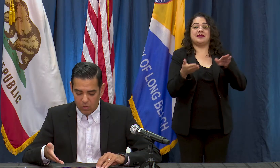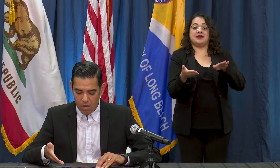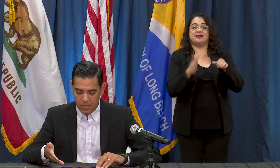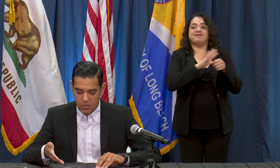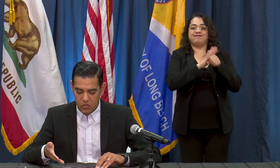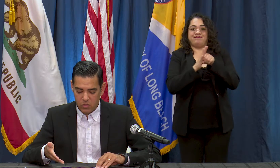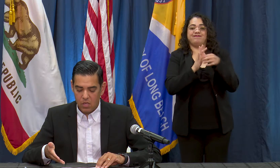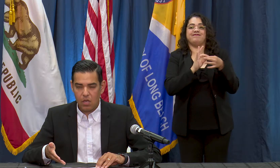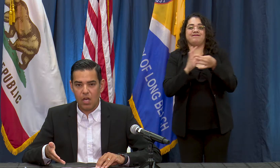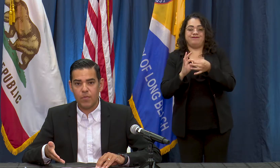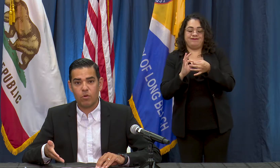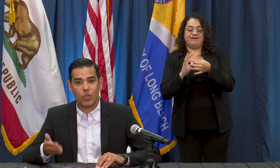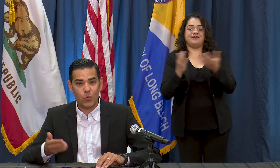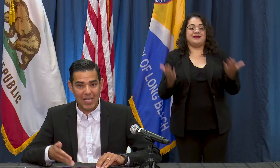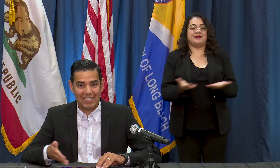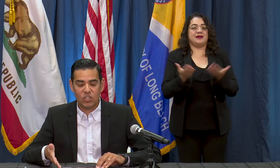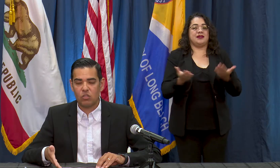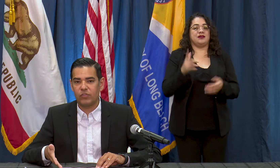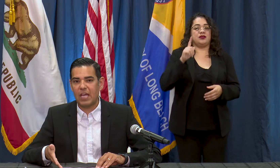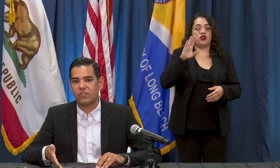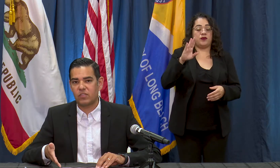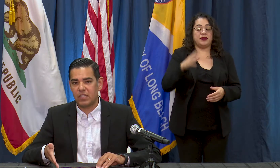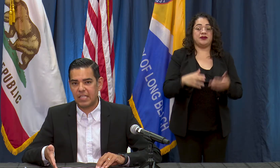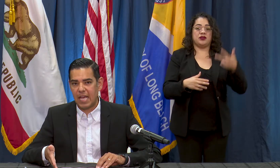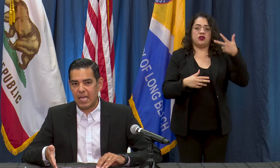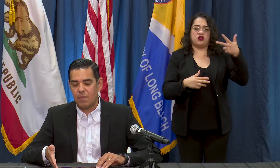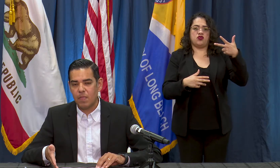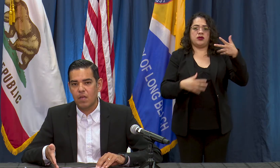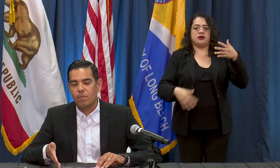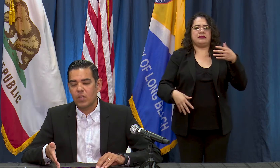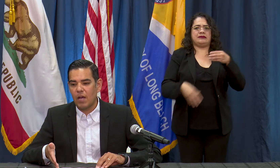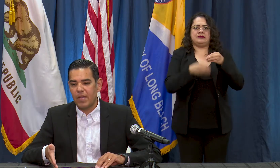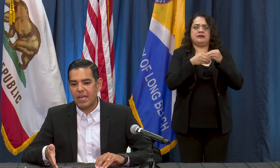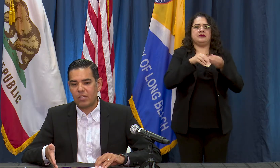Long Beach. There were 3 additional deaths today and actually